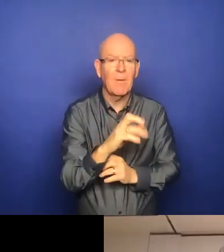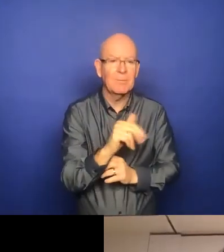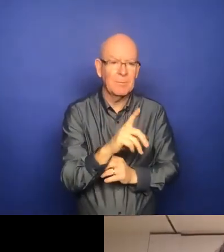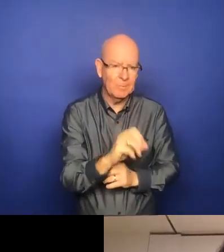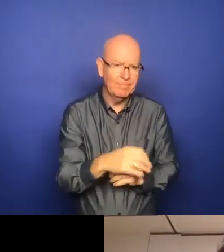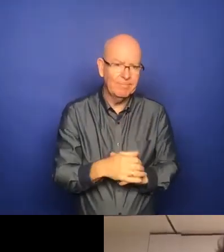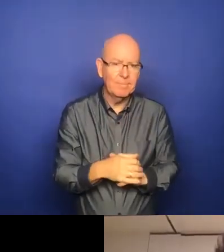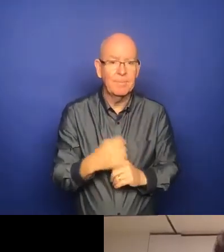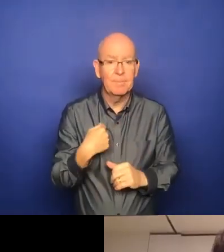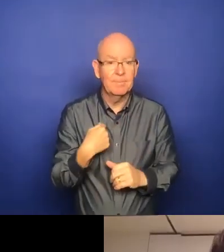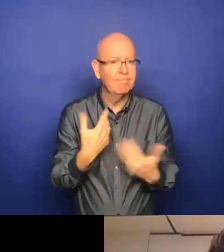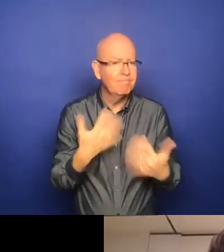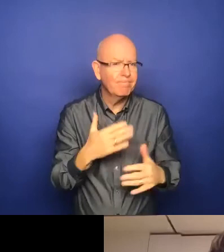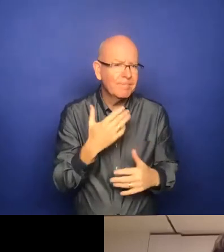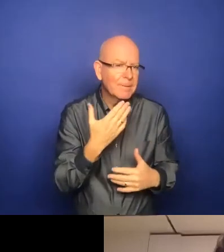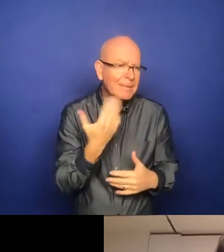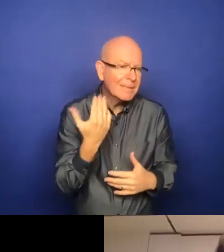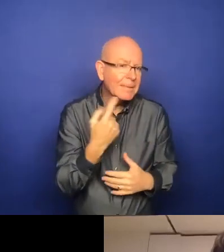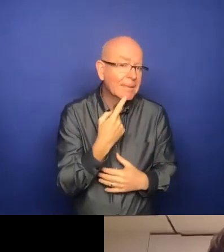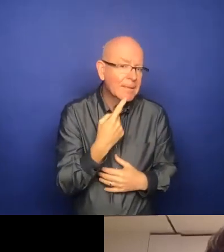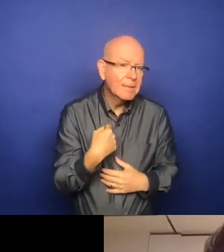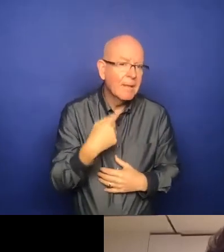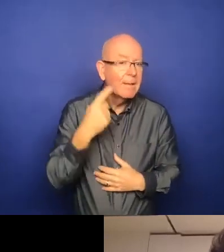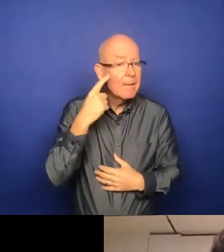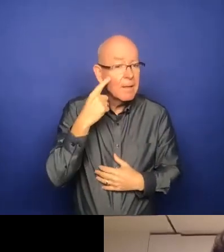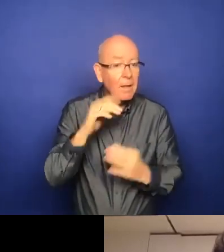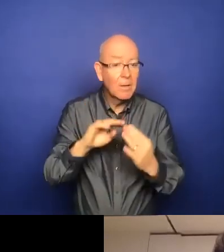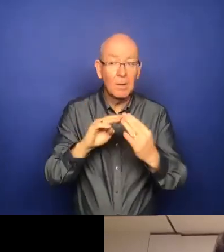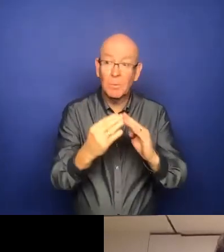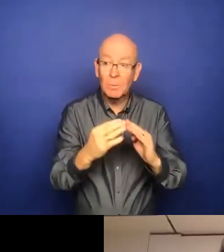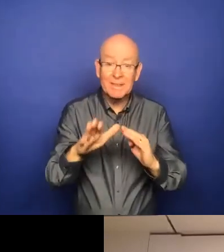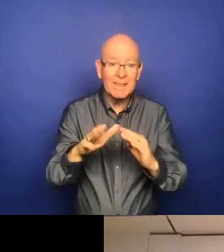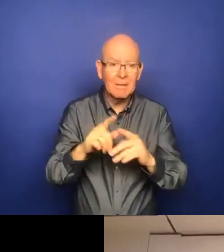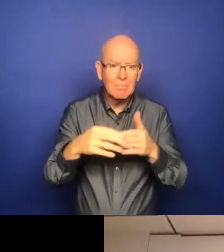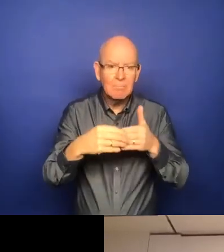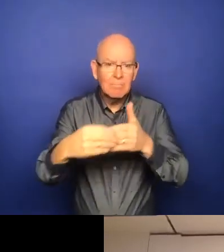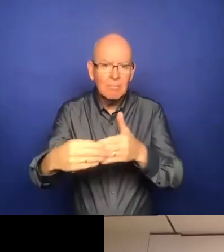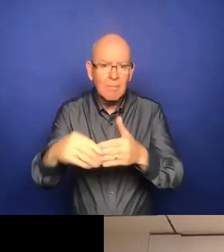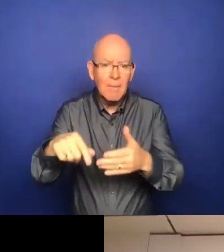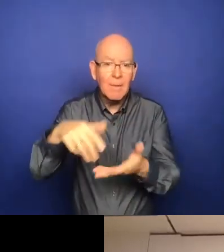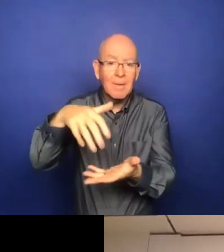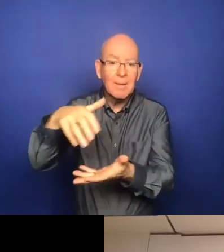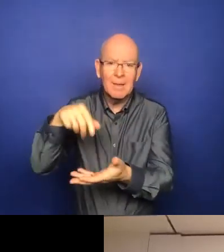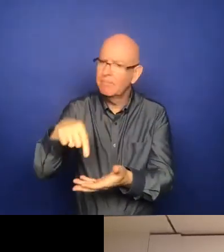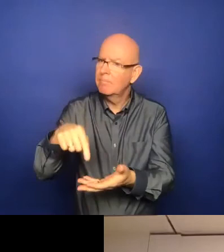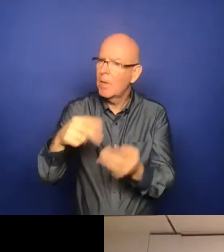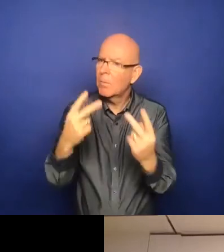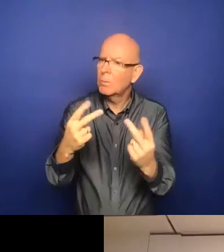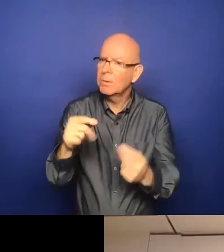leaving persons with disabilities behind and so one thing is we need to collect, we need to analyze data, but then actually it has to be implemented